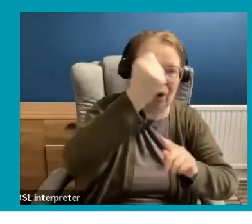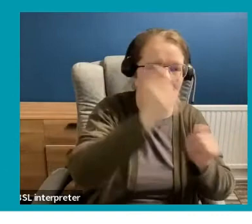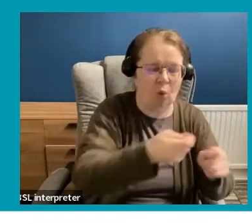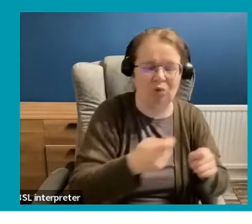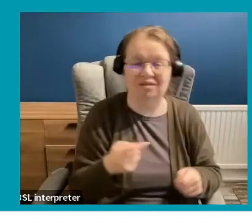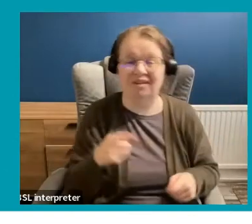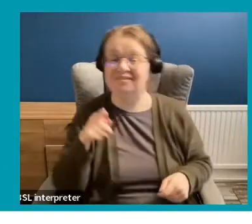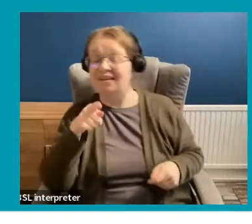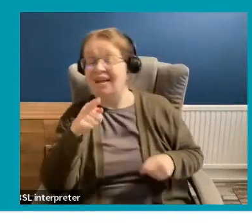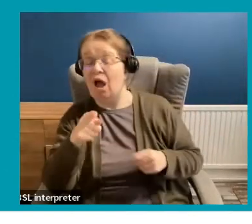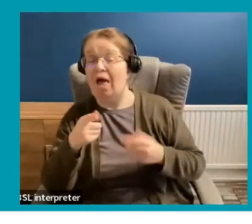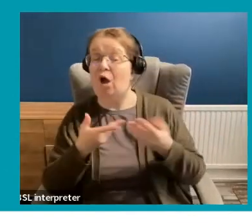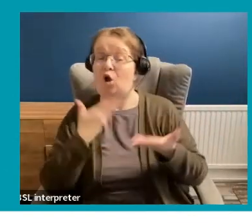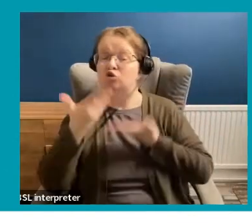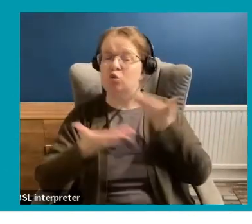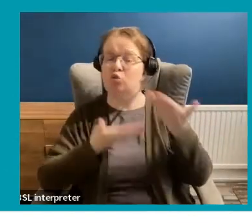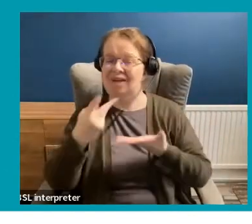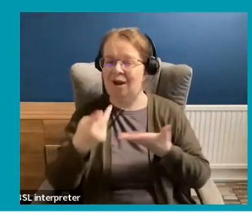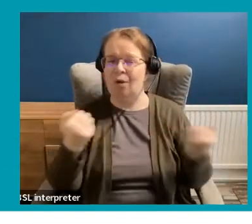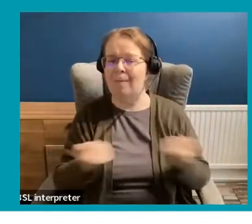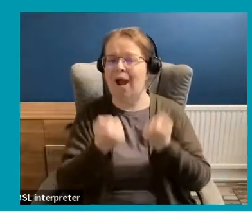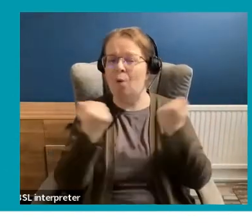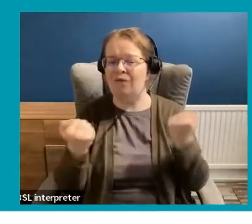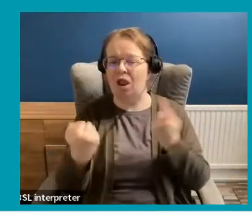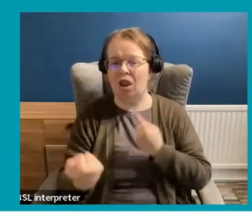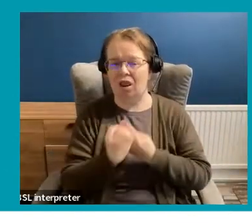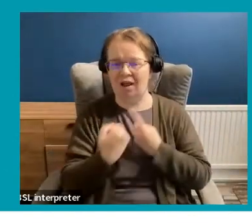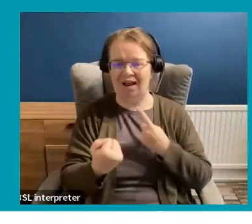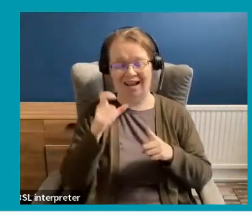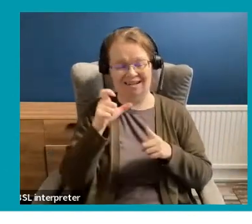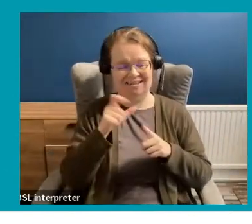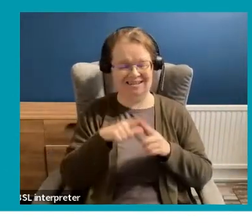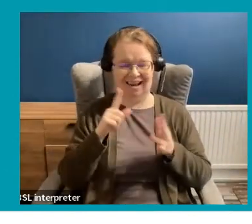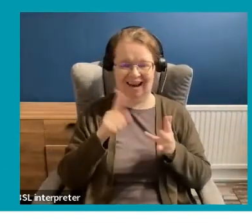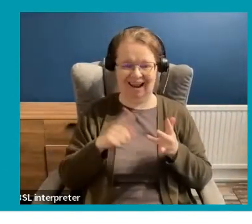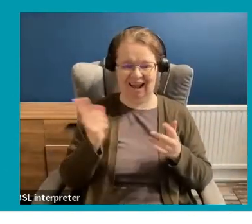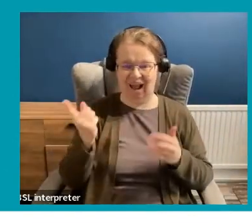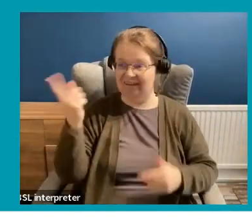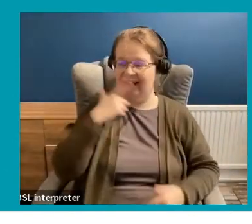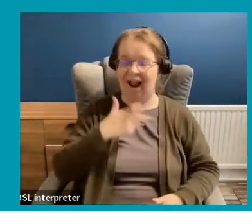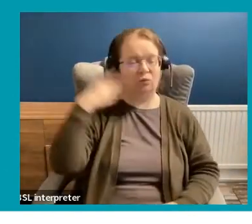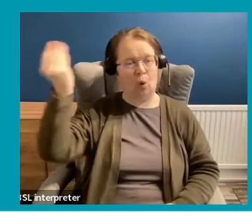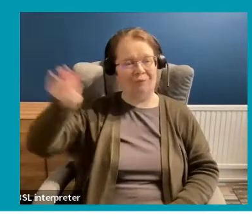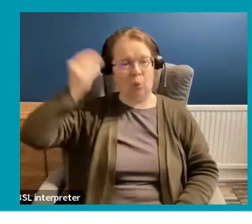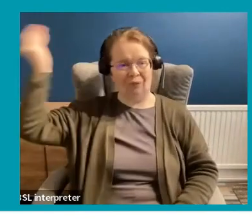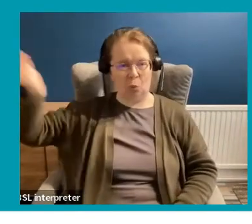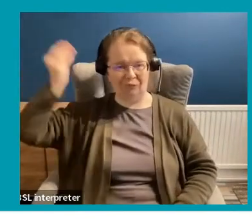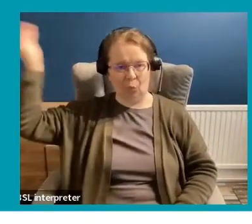is so powerful because the CEO of the company can say what they like about how inclusive they are and how they